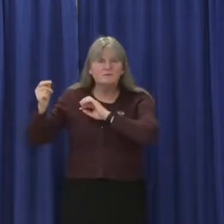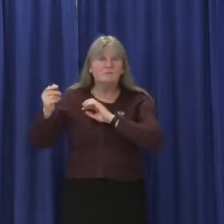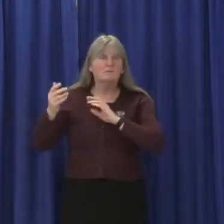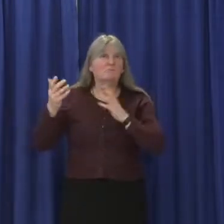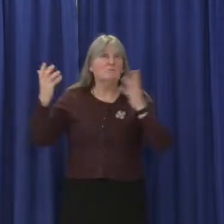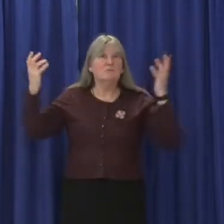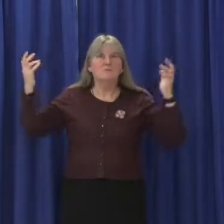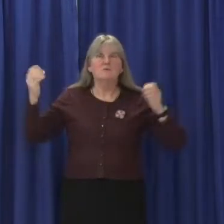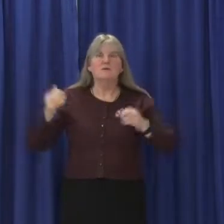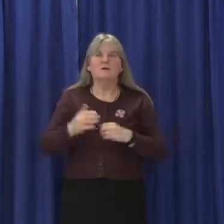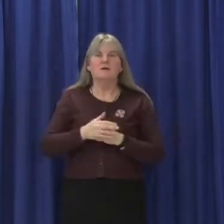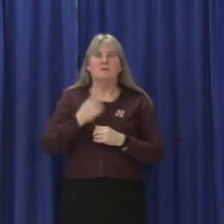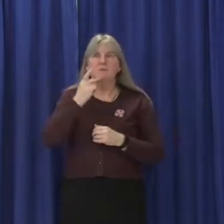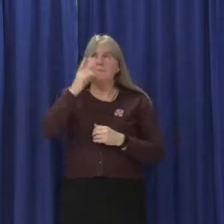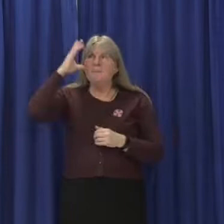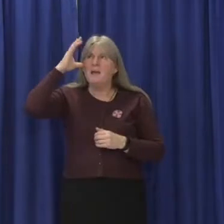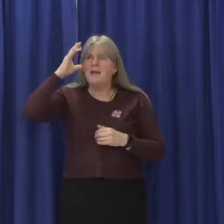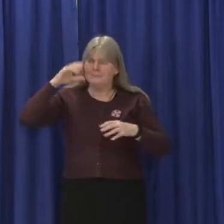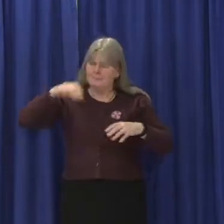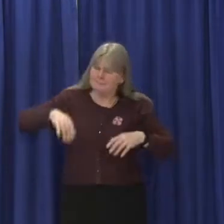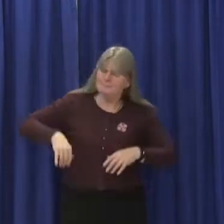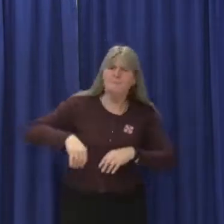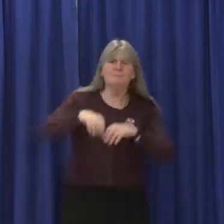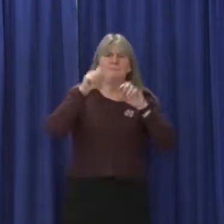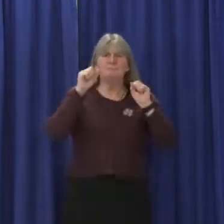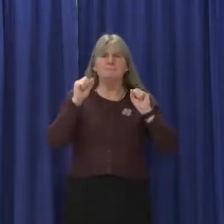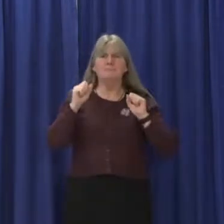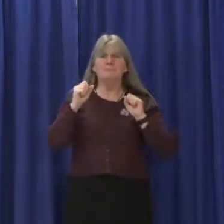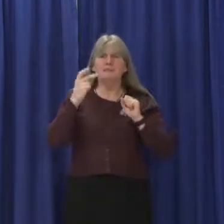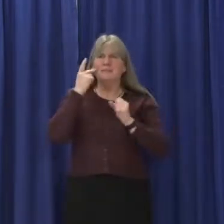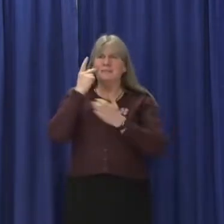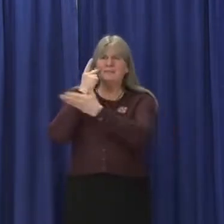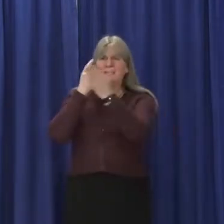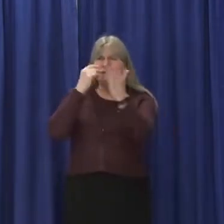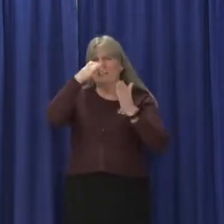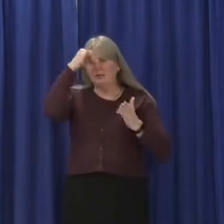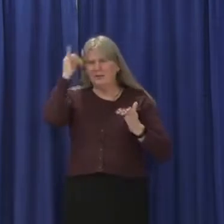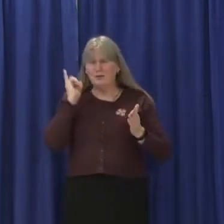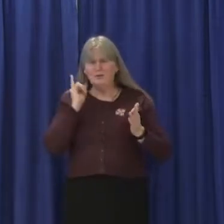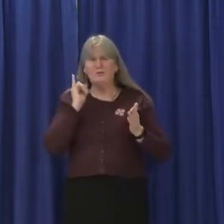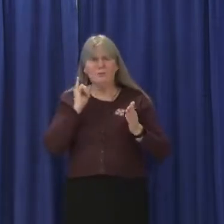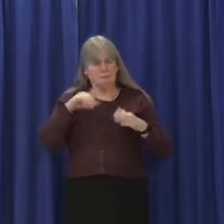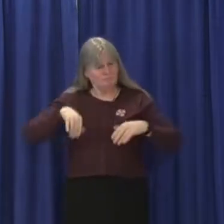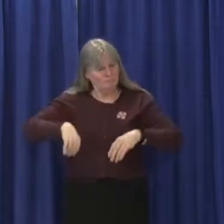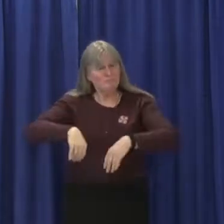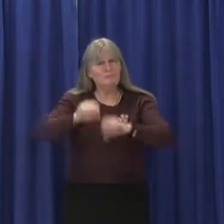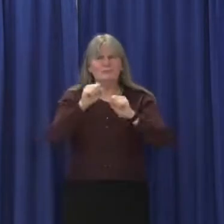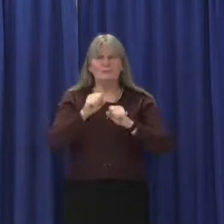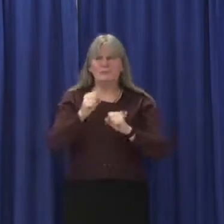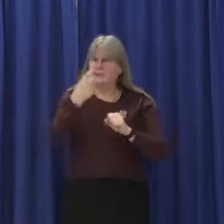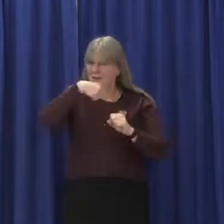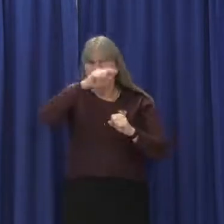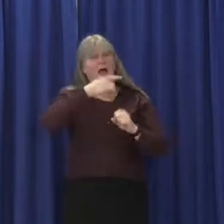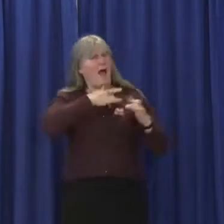amazing resilience in Yukon. Yes, we're hearing concerns, absolutely and we're addressing them.